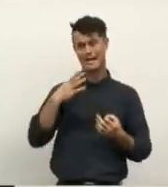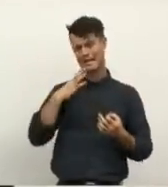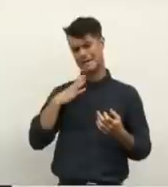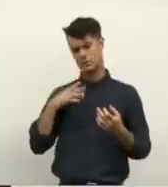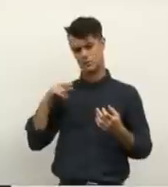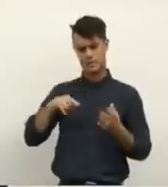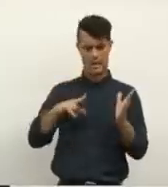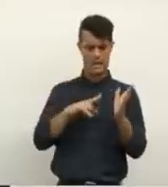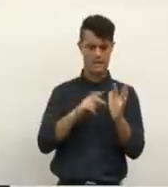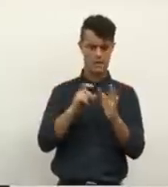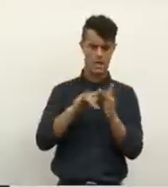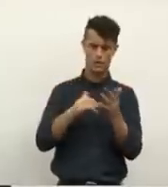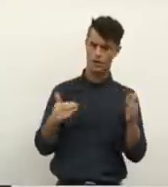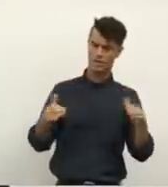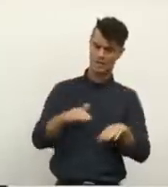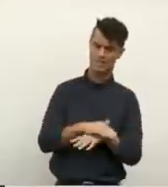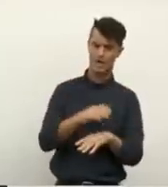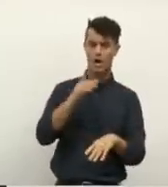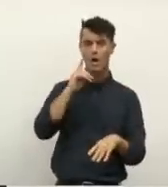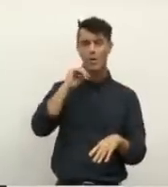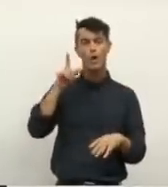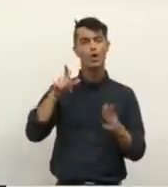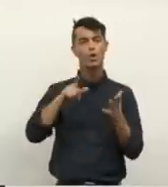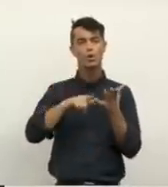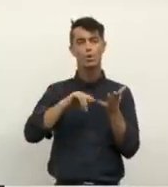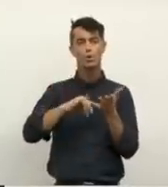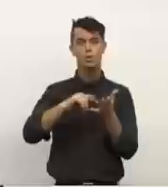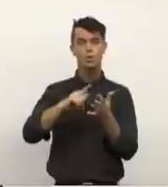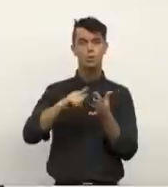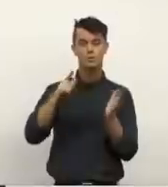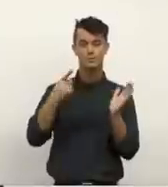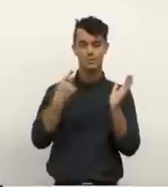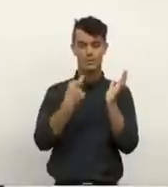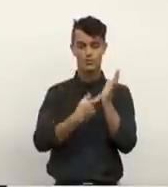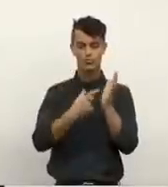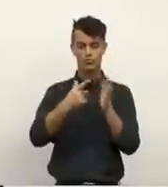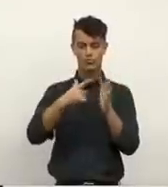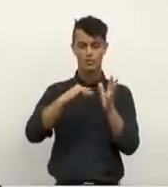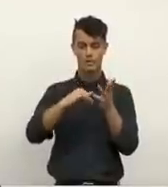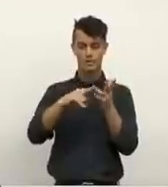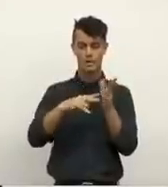but when we apply that reasonable and necessary lens and what the NDIS act requires us to do,